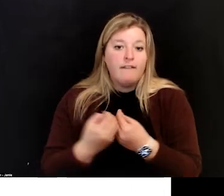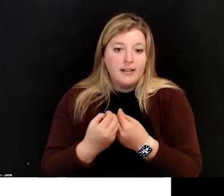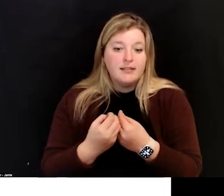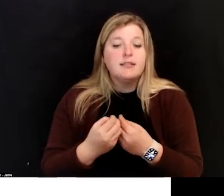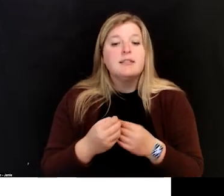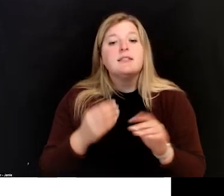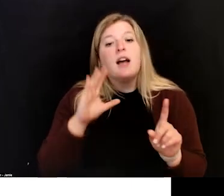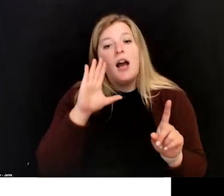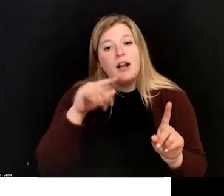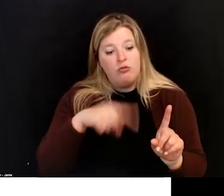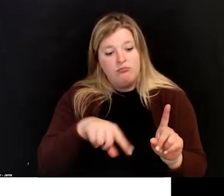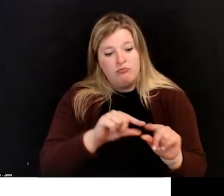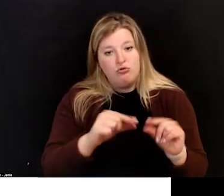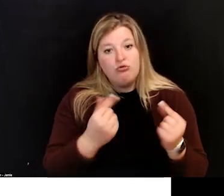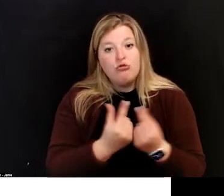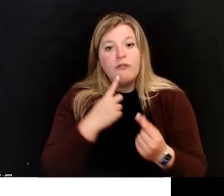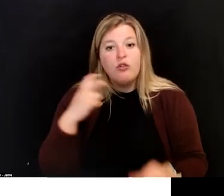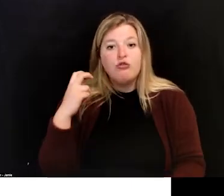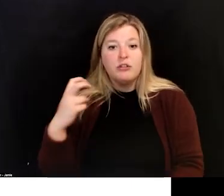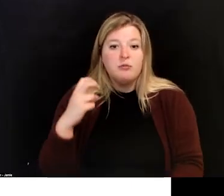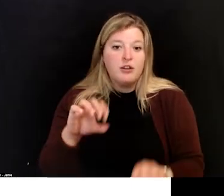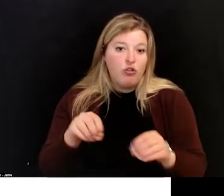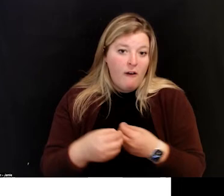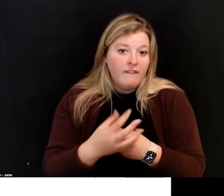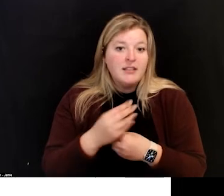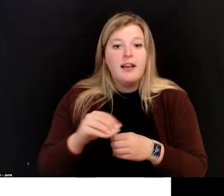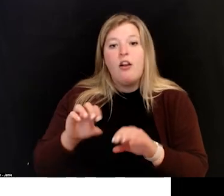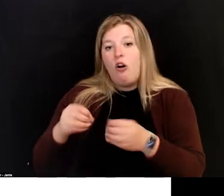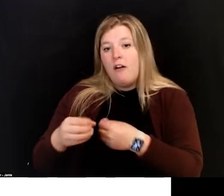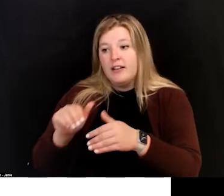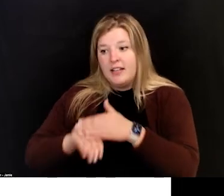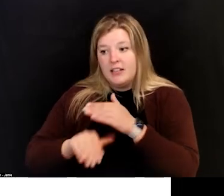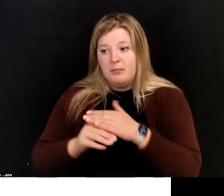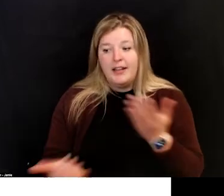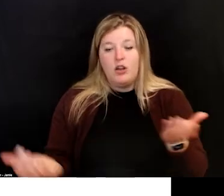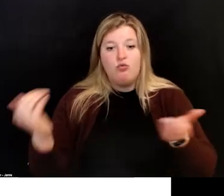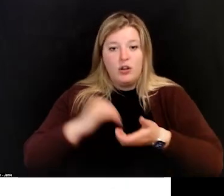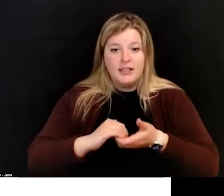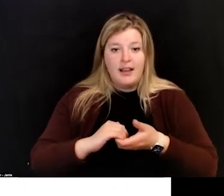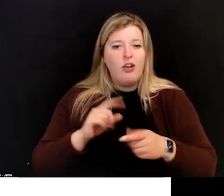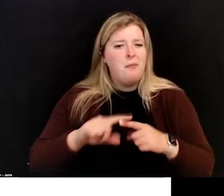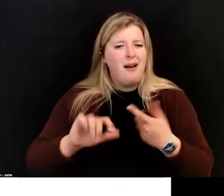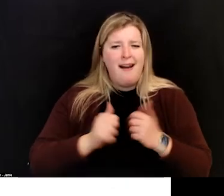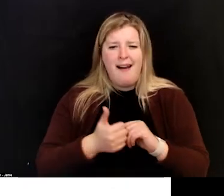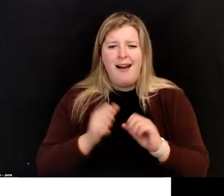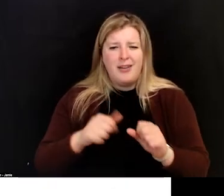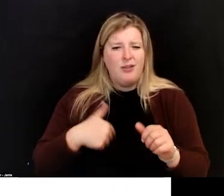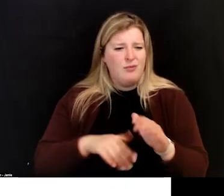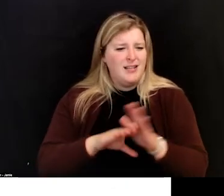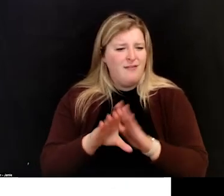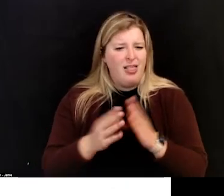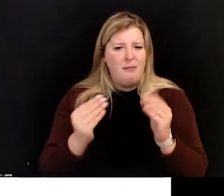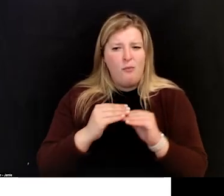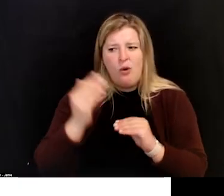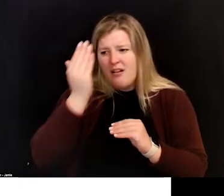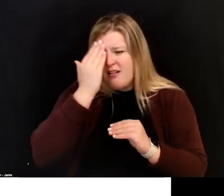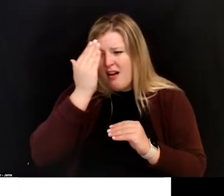"the Transformation Office and the Office of Accessibility are working together to evaluate how we can build that knowledge into the modern industry playbook